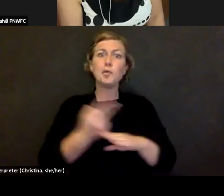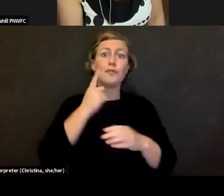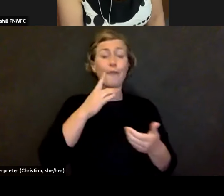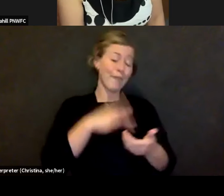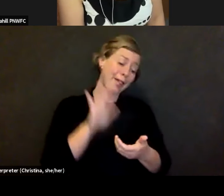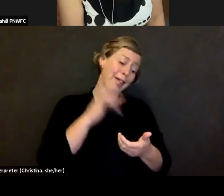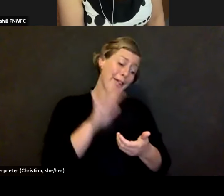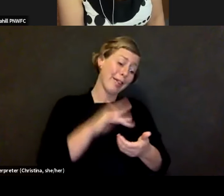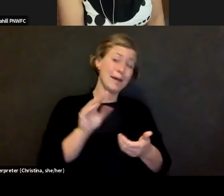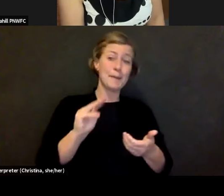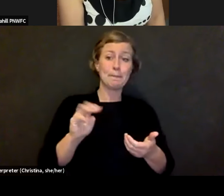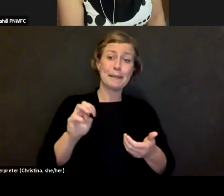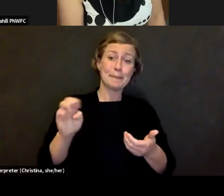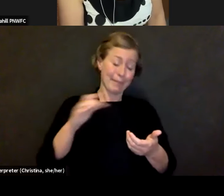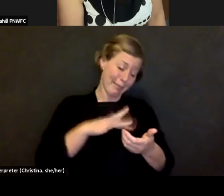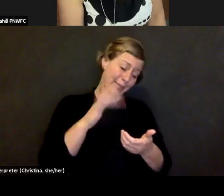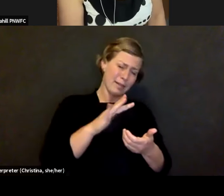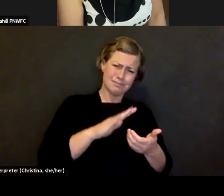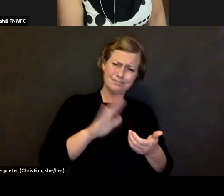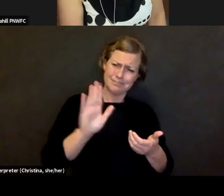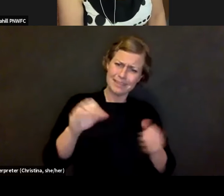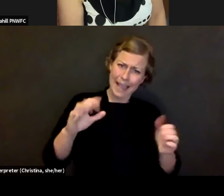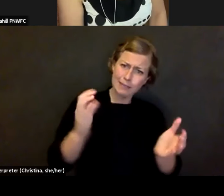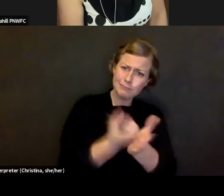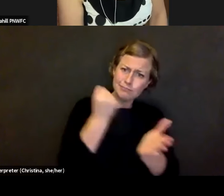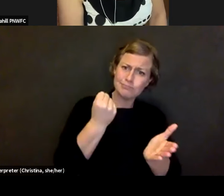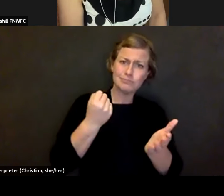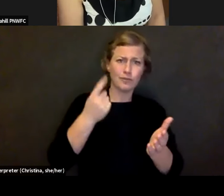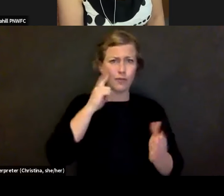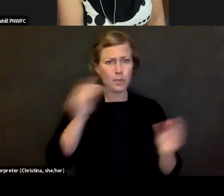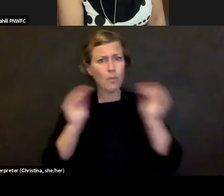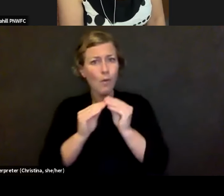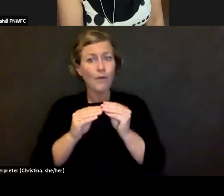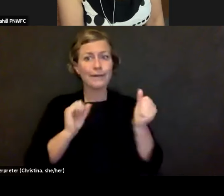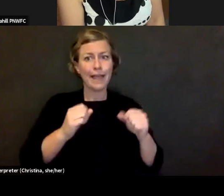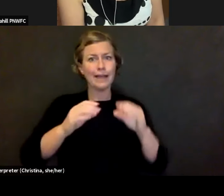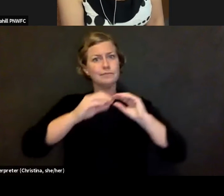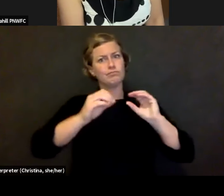a tiny computer right in your